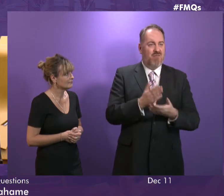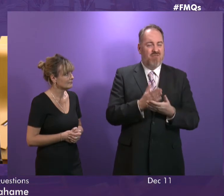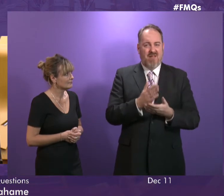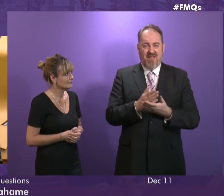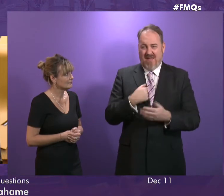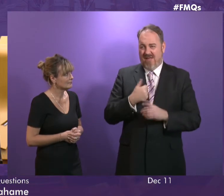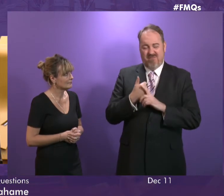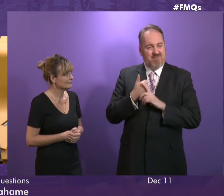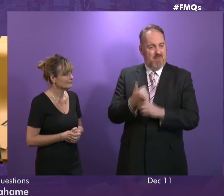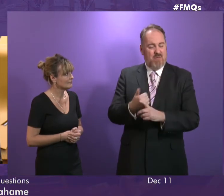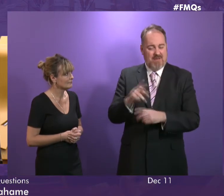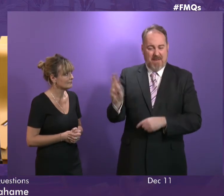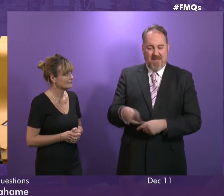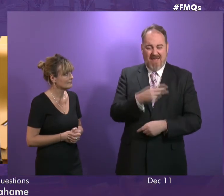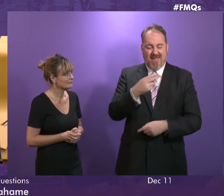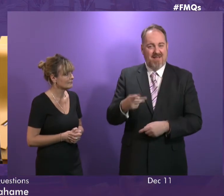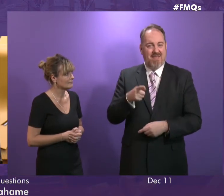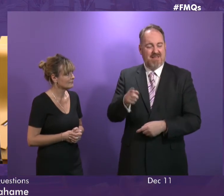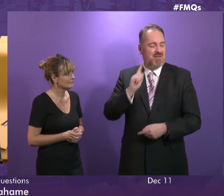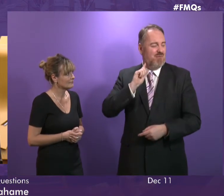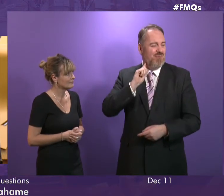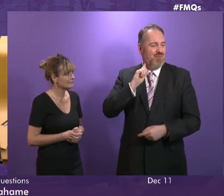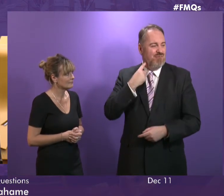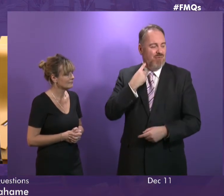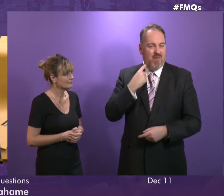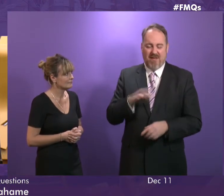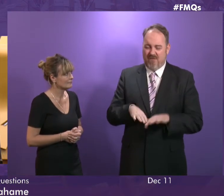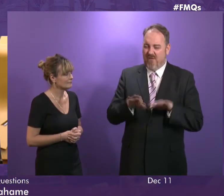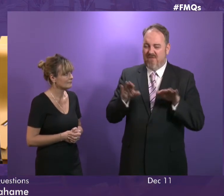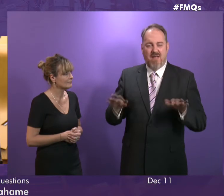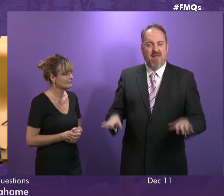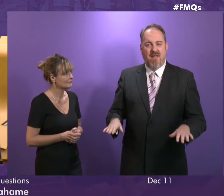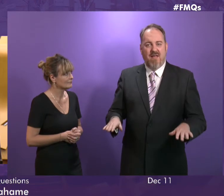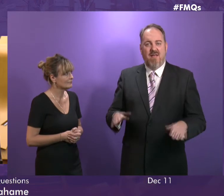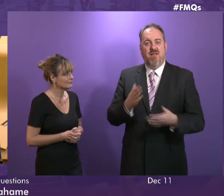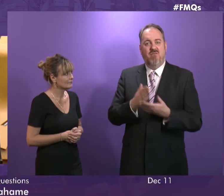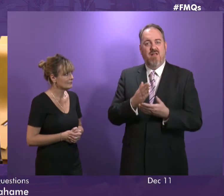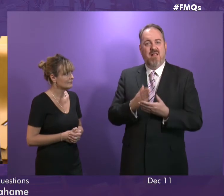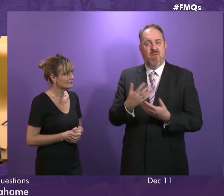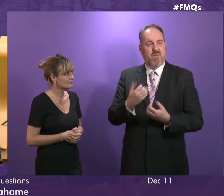Snaring is indiscriminate and cruel. Notwithstanding Scottish Natural Heritage’s review of the